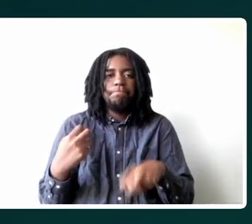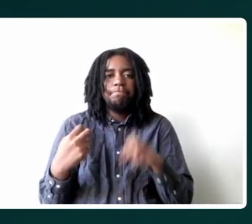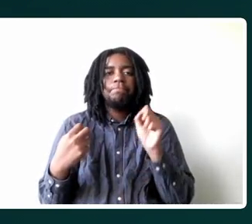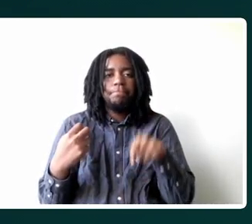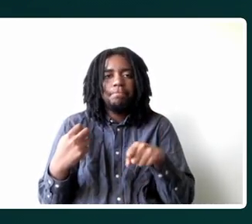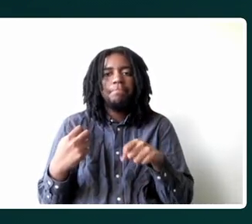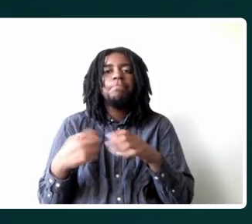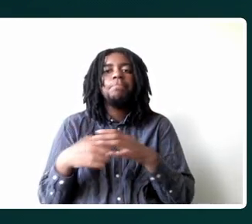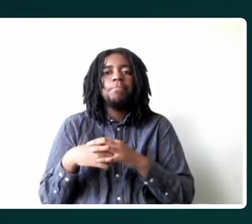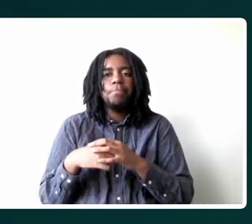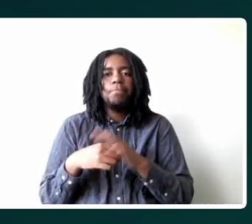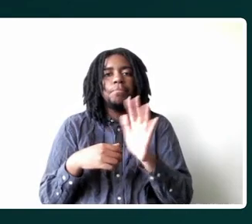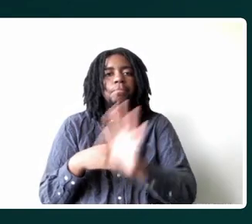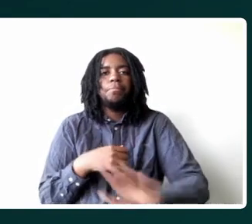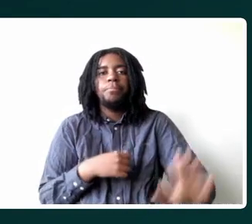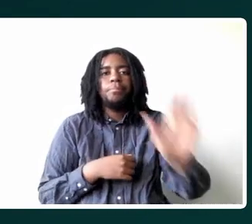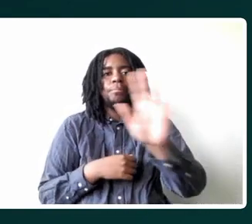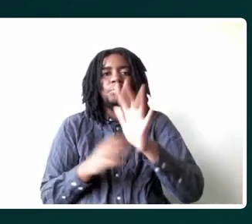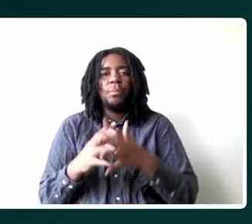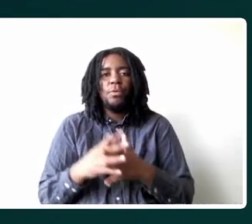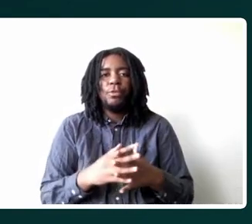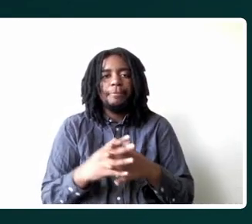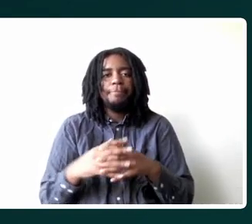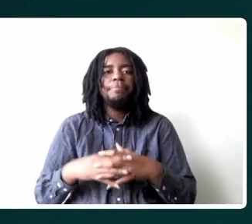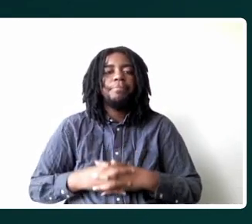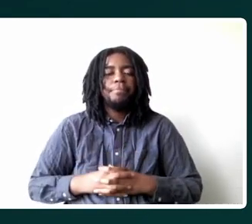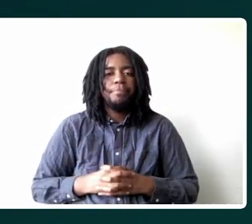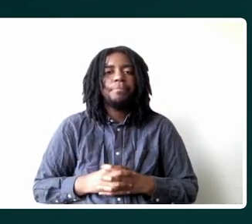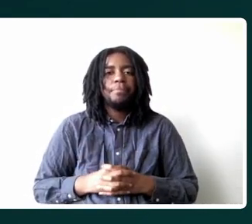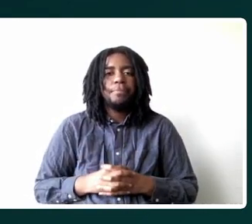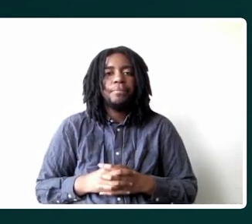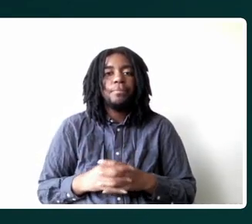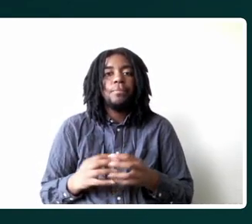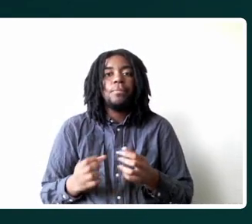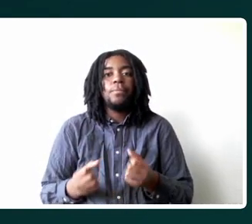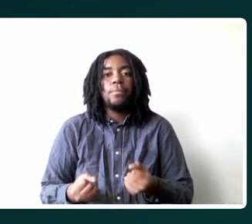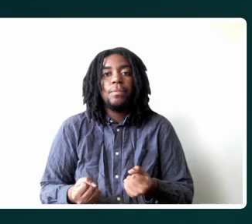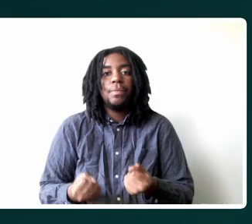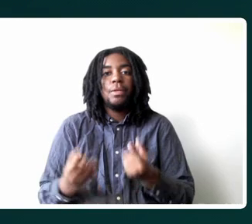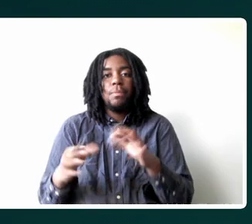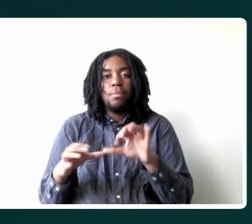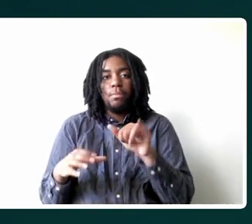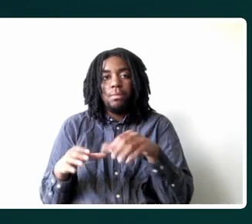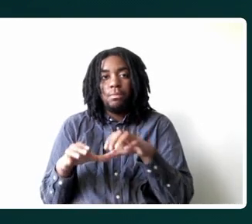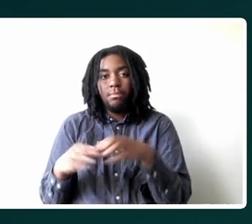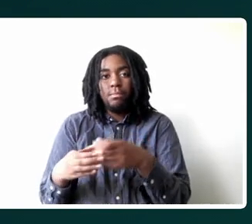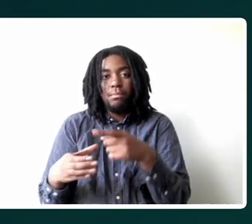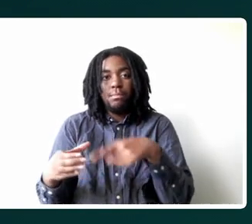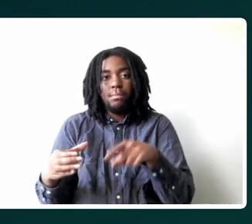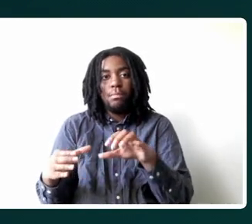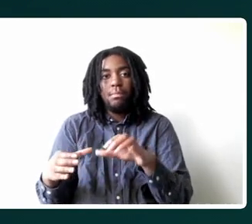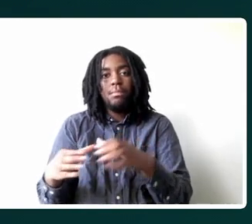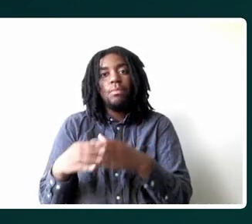the United States. Many multilingual immigrants do not understand the expectations of the us school